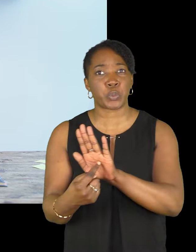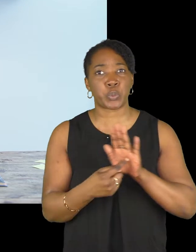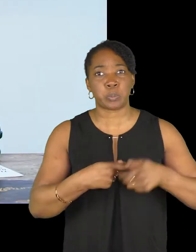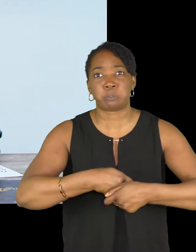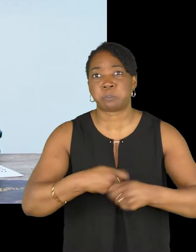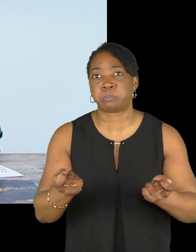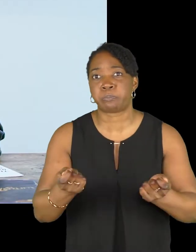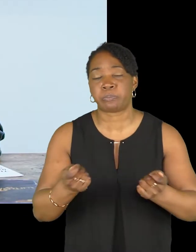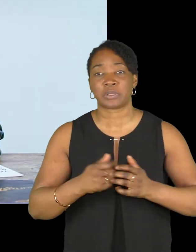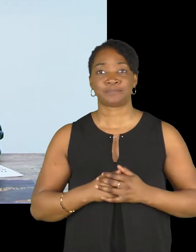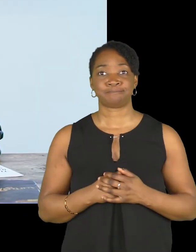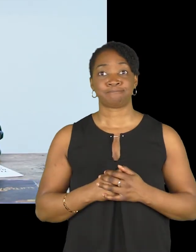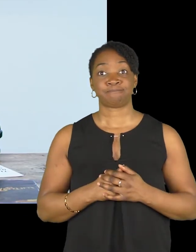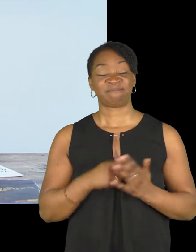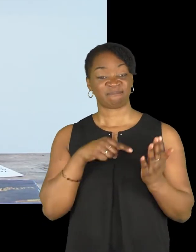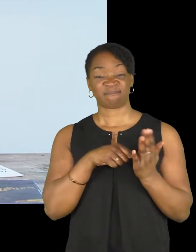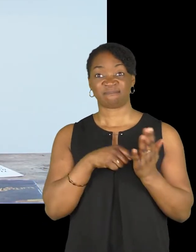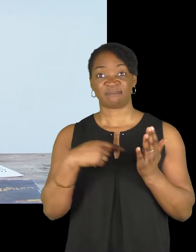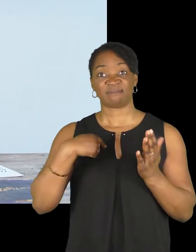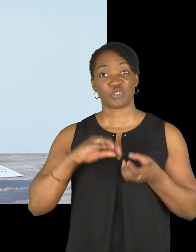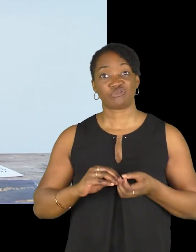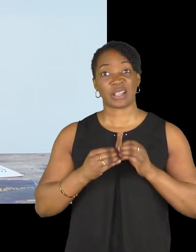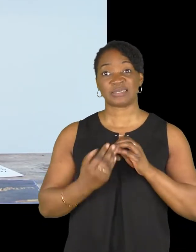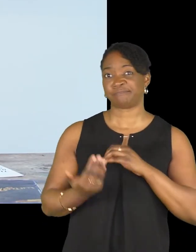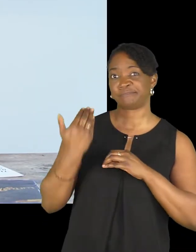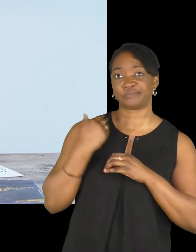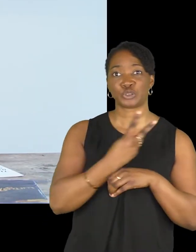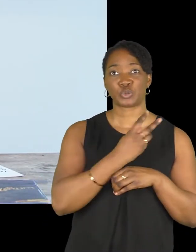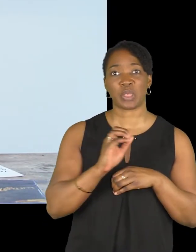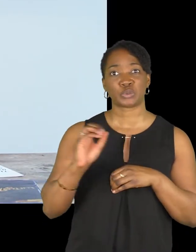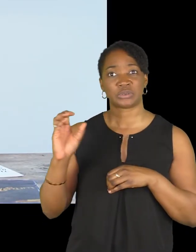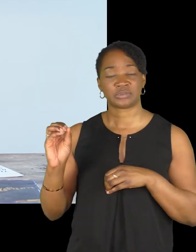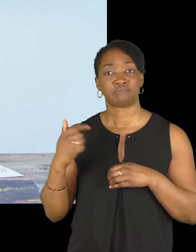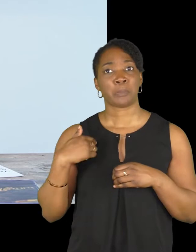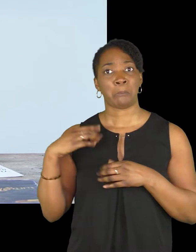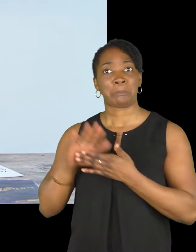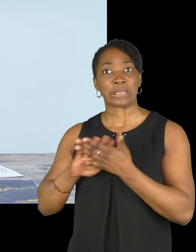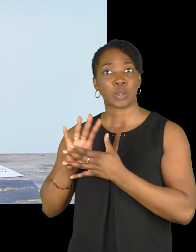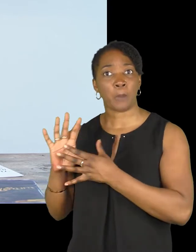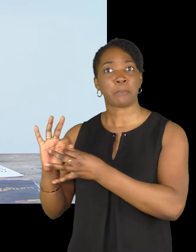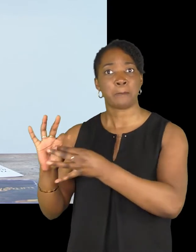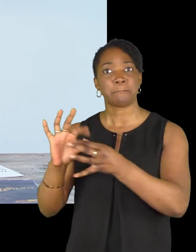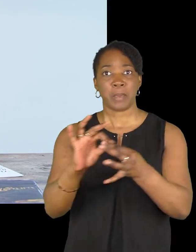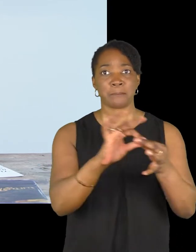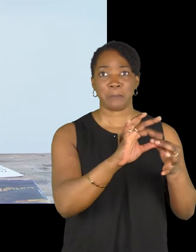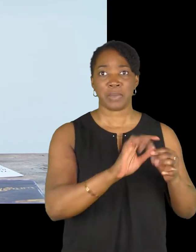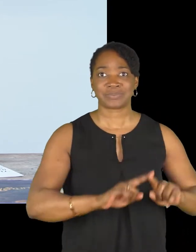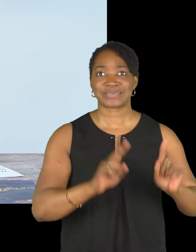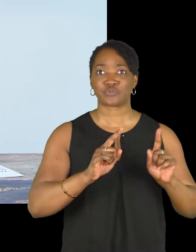The zines actually that I created, back in the 2000s, connected me to many activist movements. So